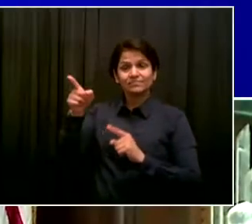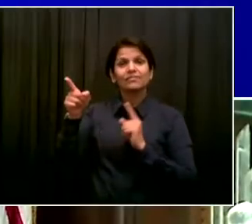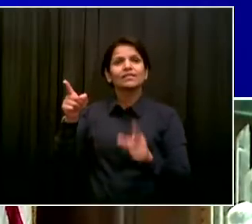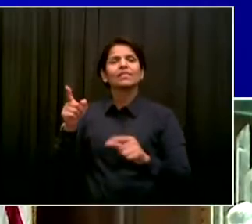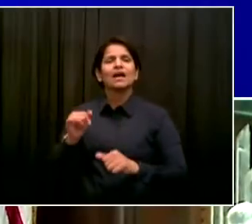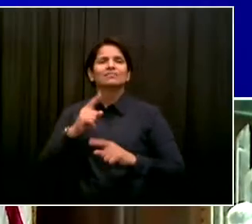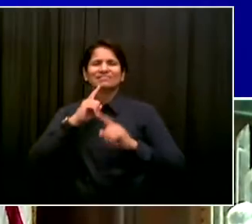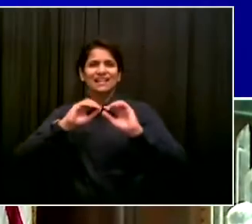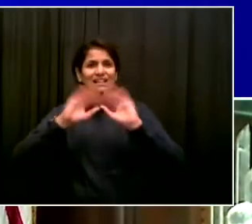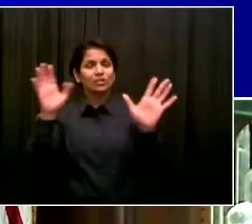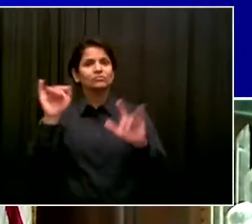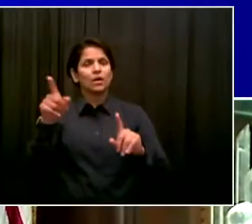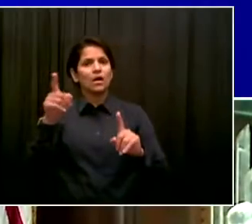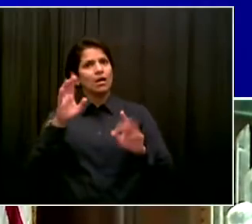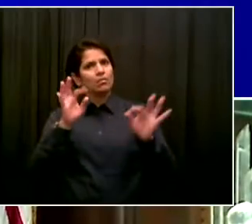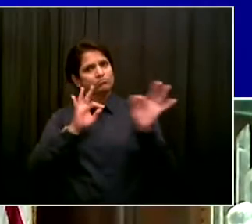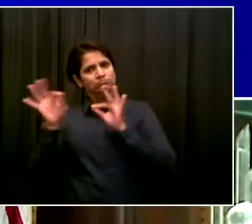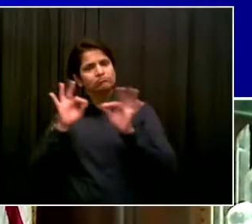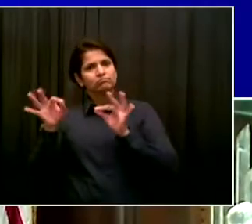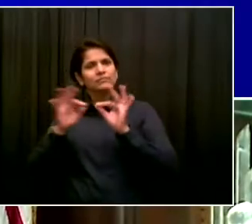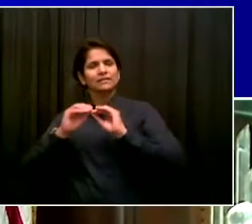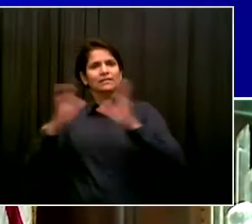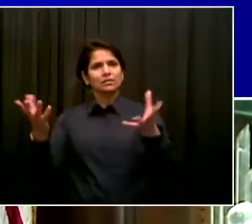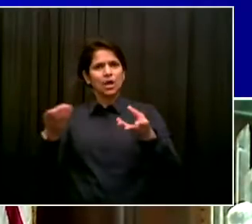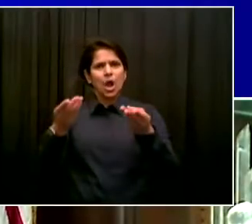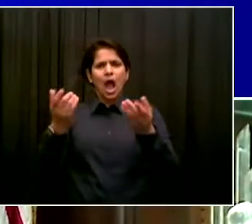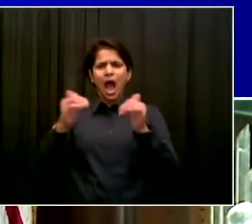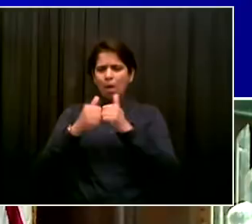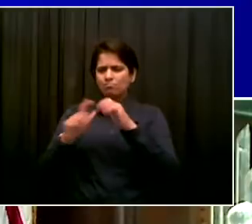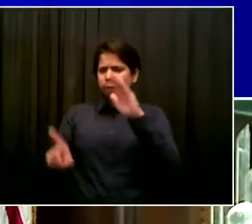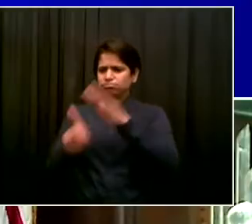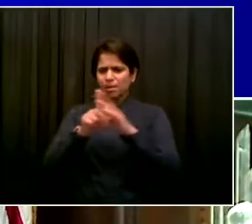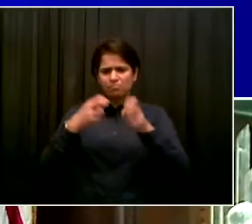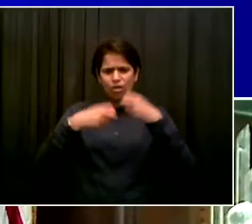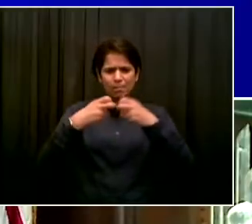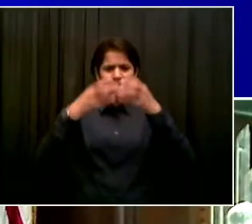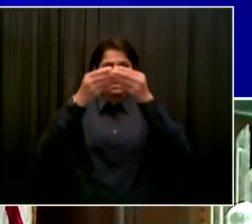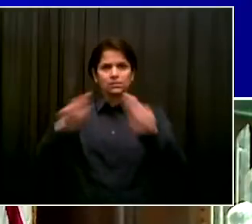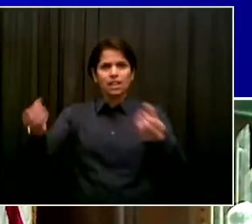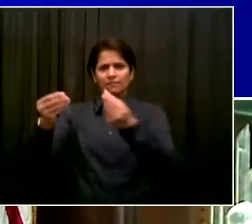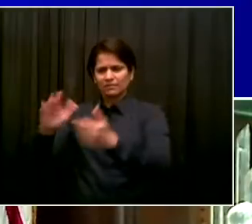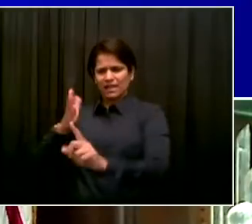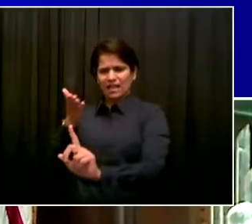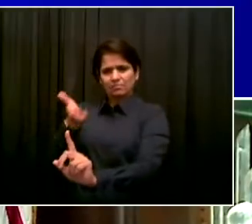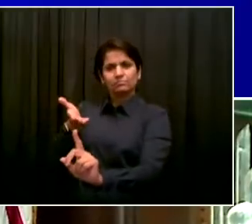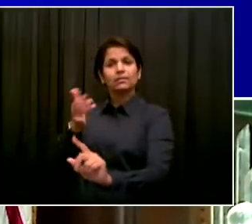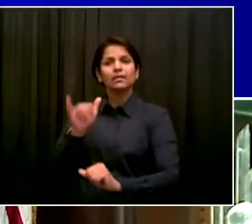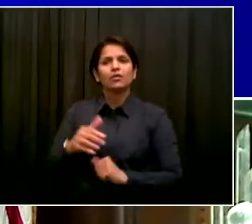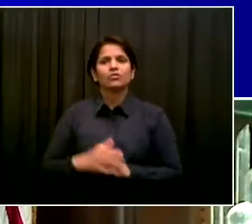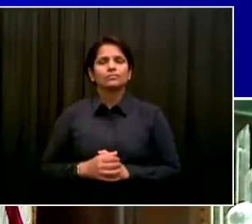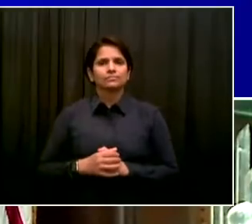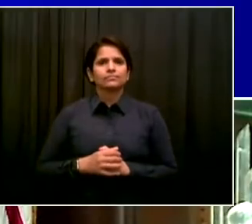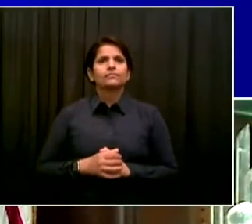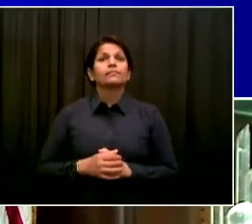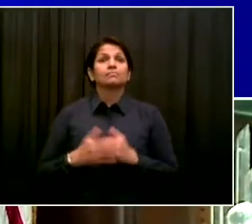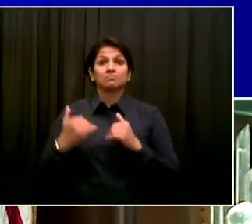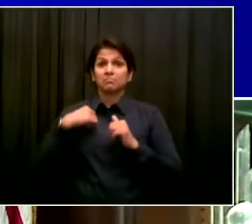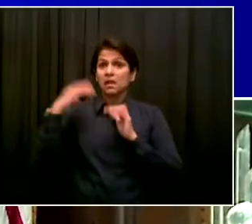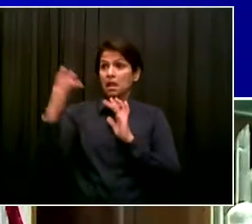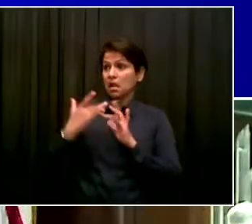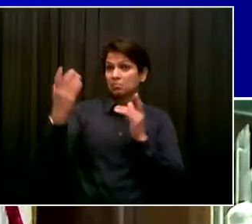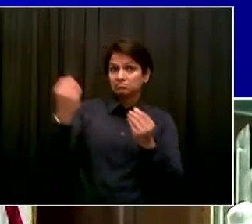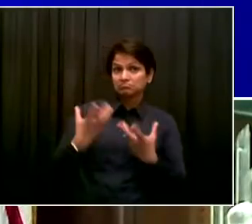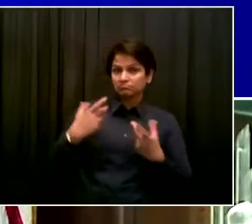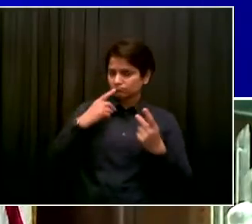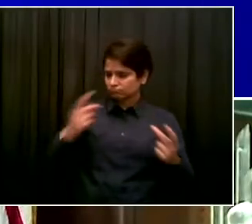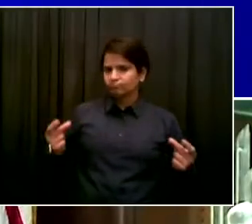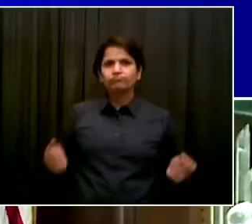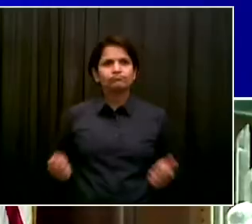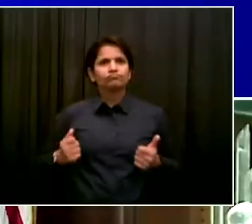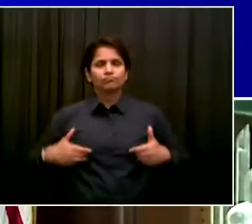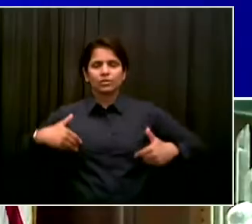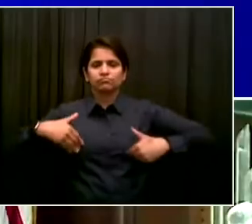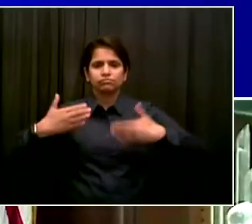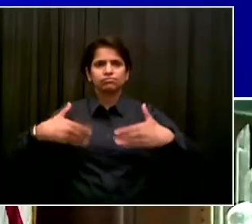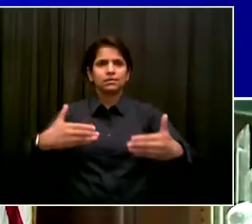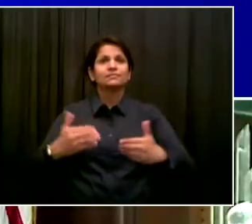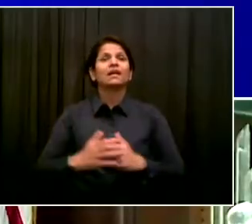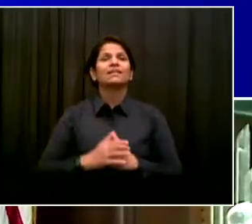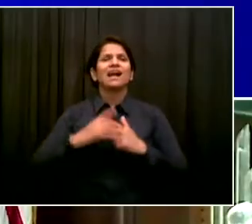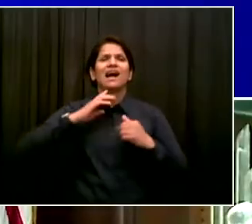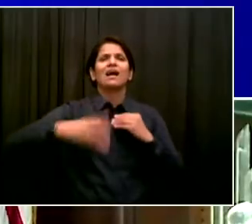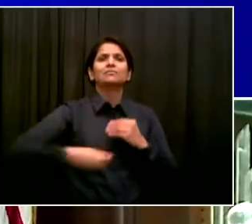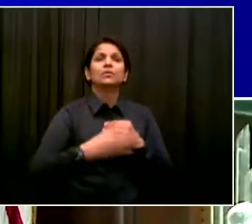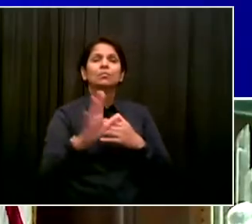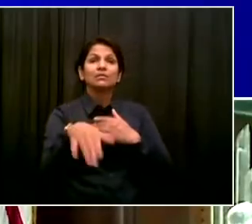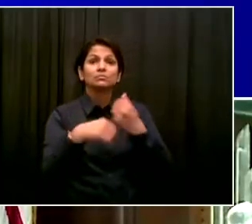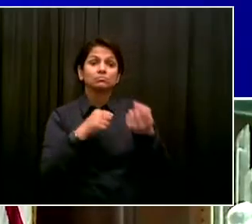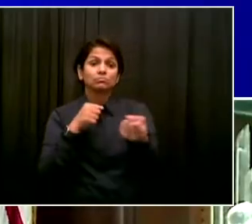STORY ASTORIA